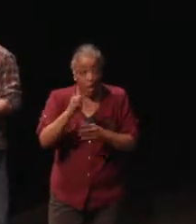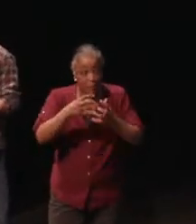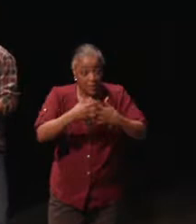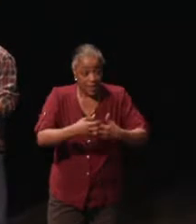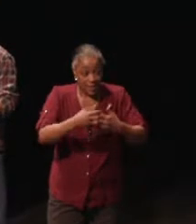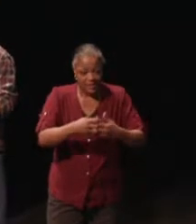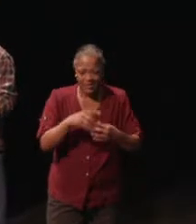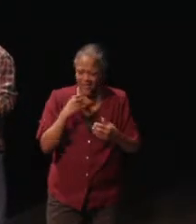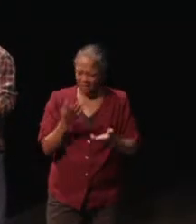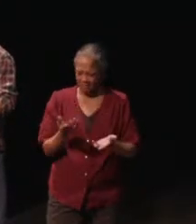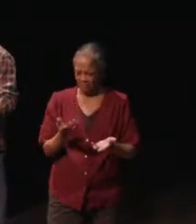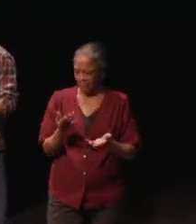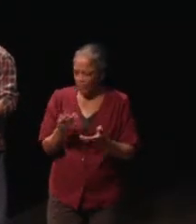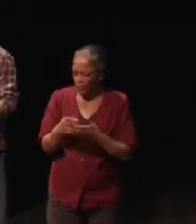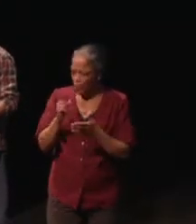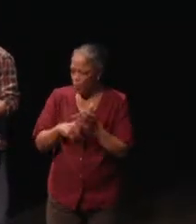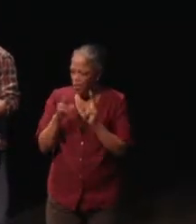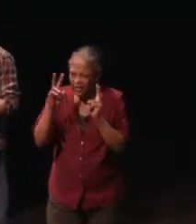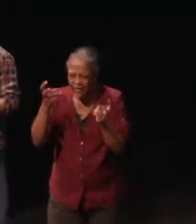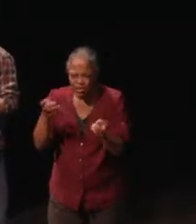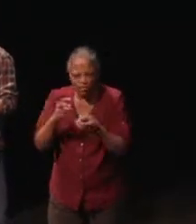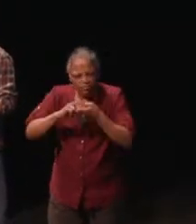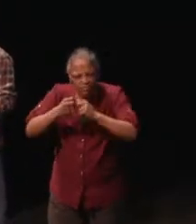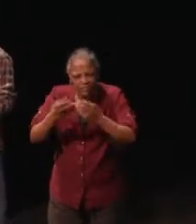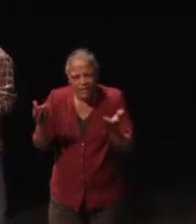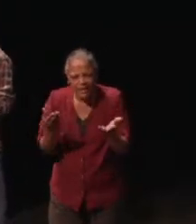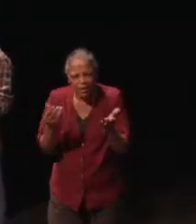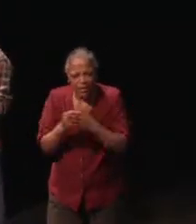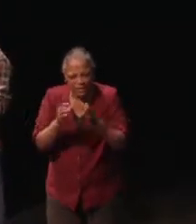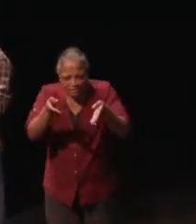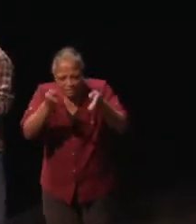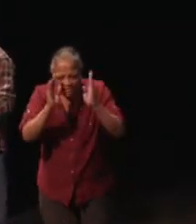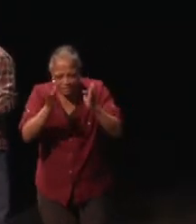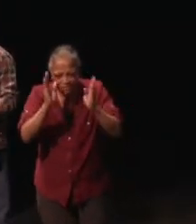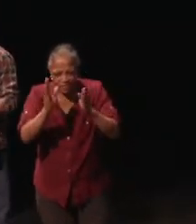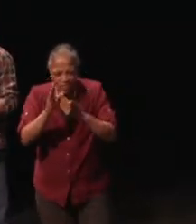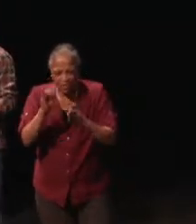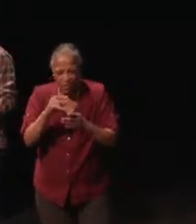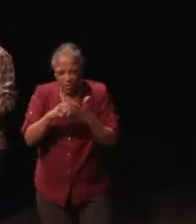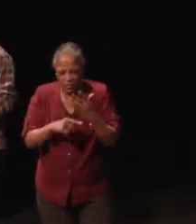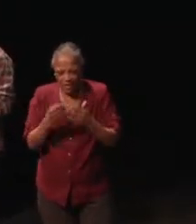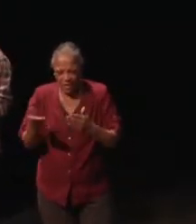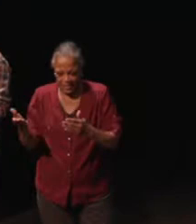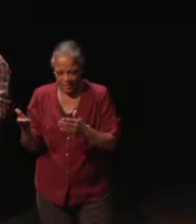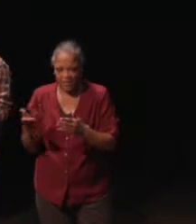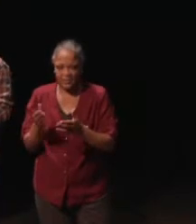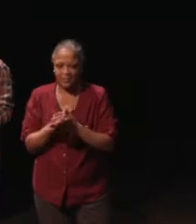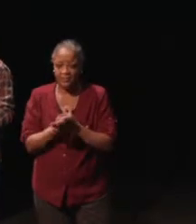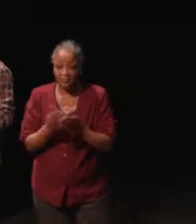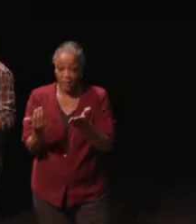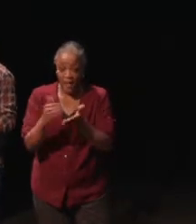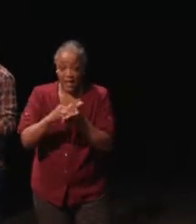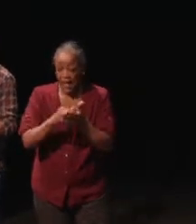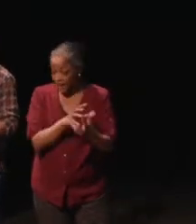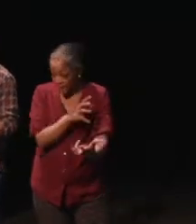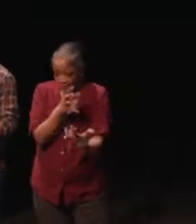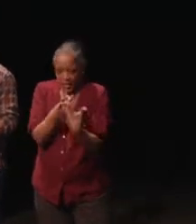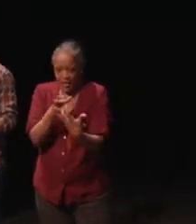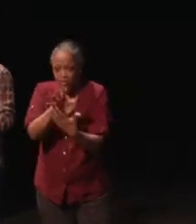and say, "What are you're going to be the issues here?" Let's pay special attention to those things. So, again fitting into the schedule and thinking about it ahead of